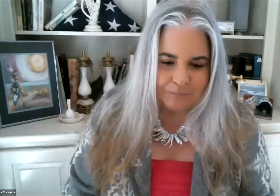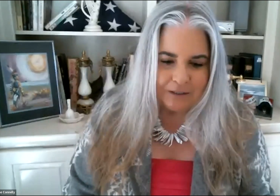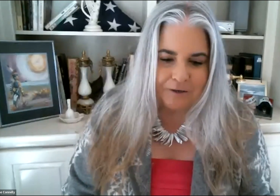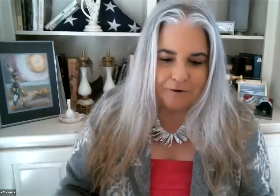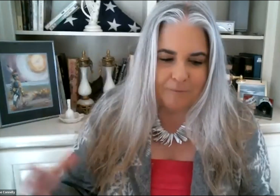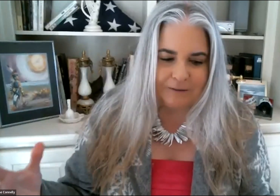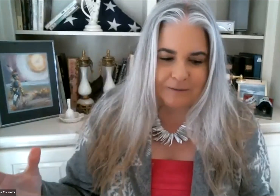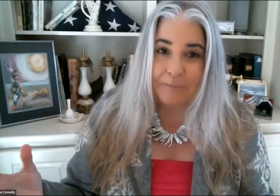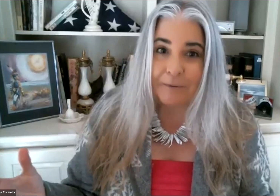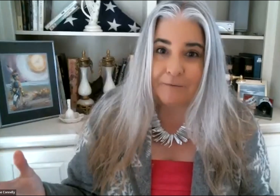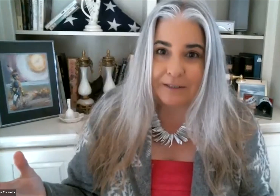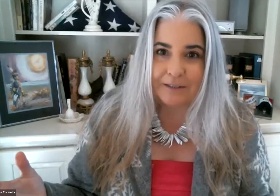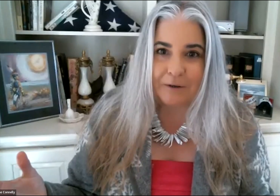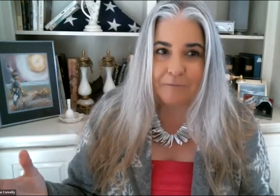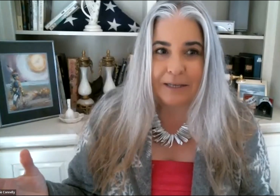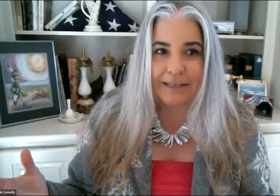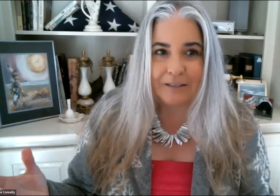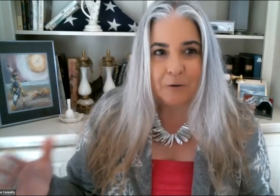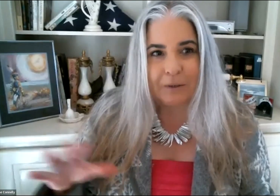I just would like to let you know about some upcoming events that we have planned.